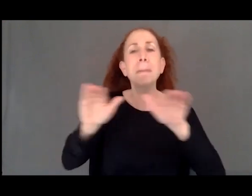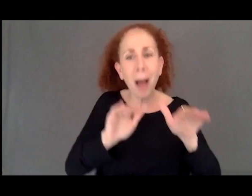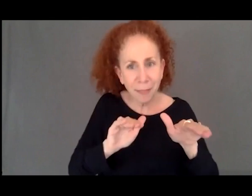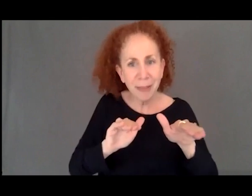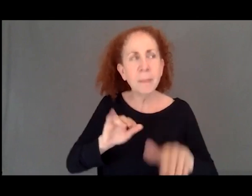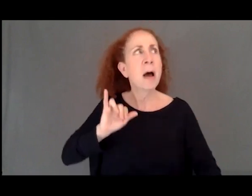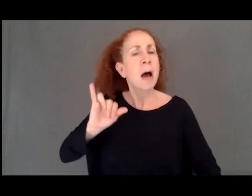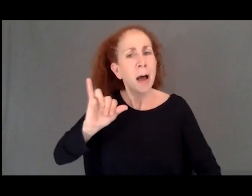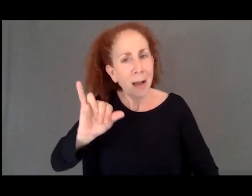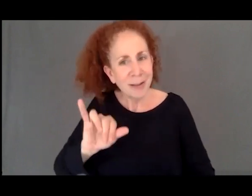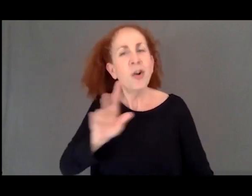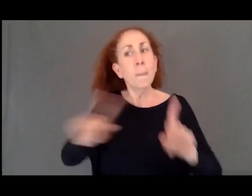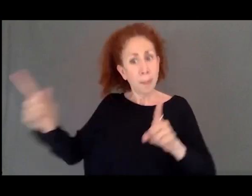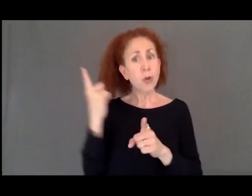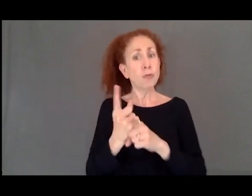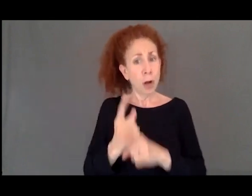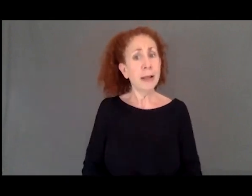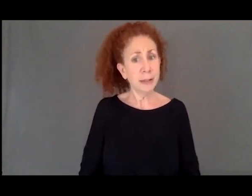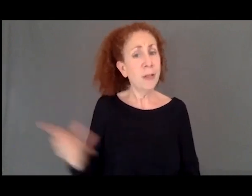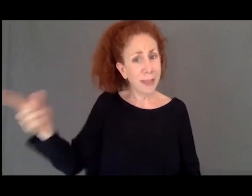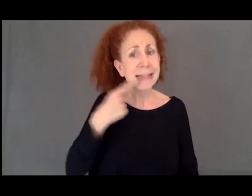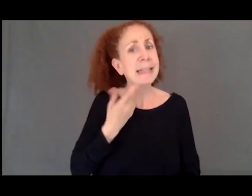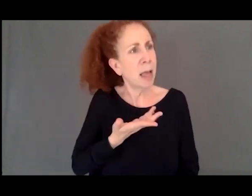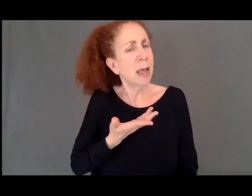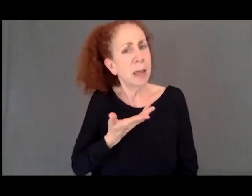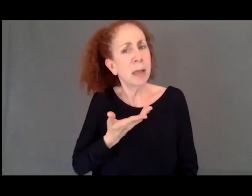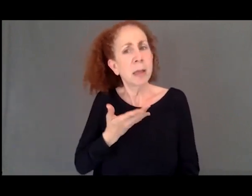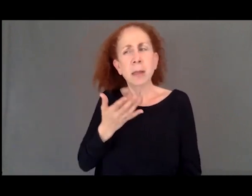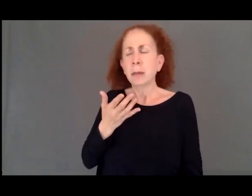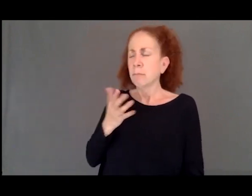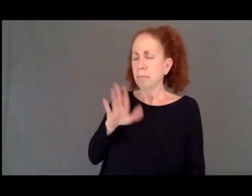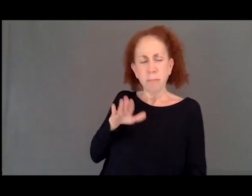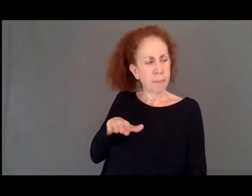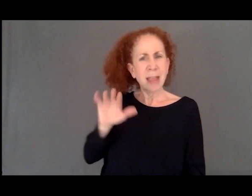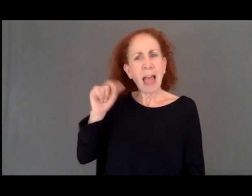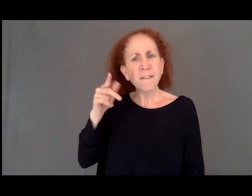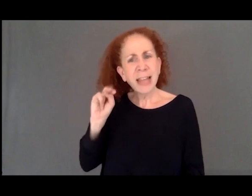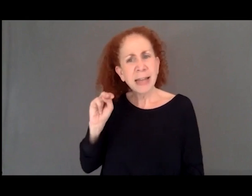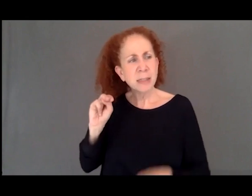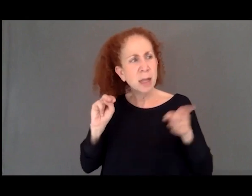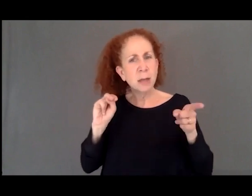And so people are right to say, well, what did the United States do in Afghanistan?